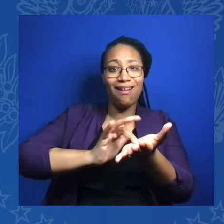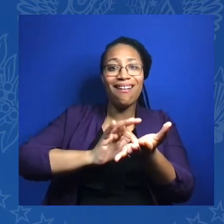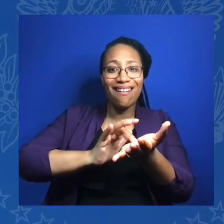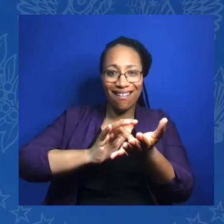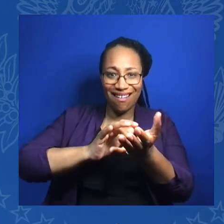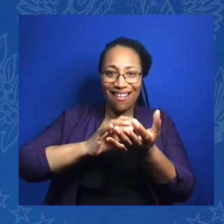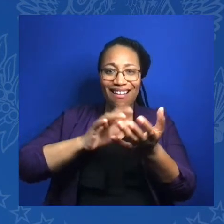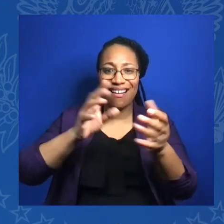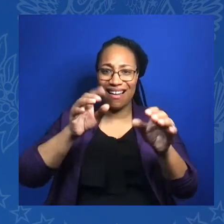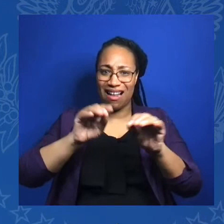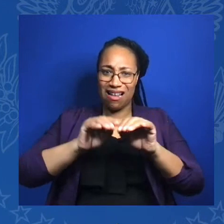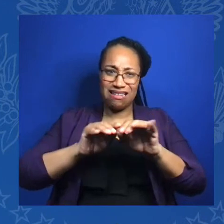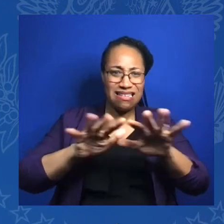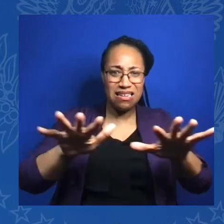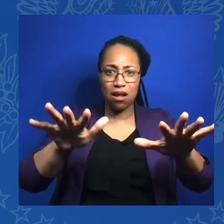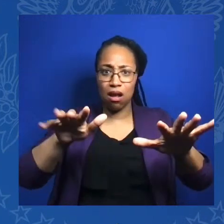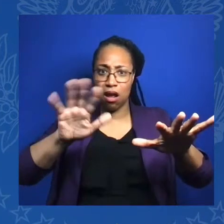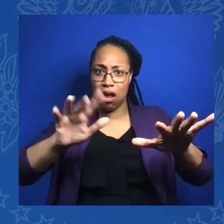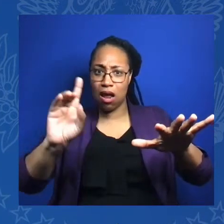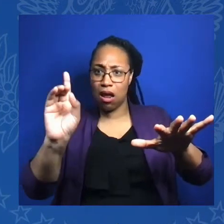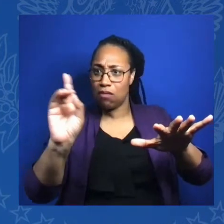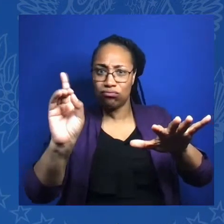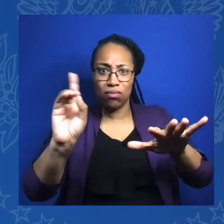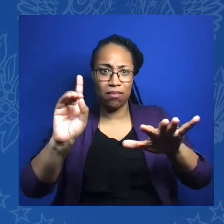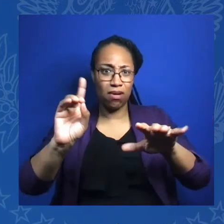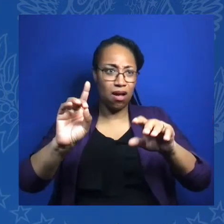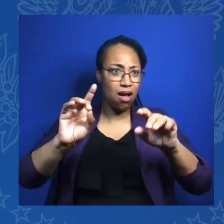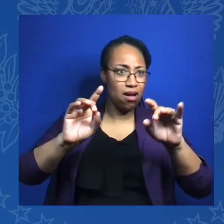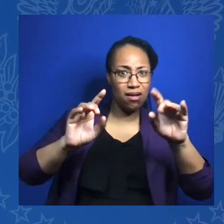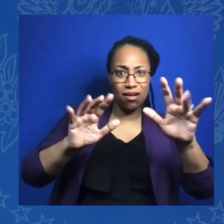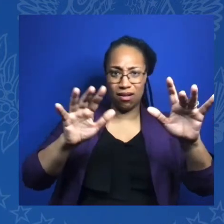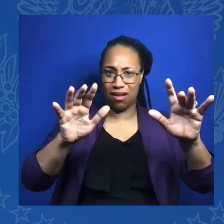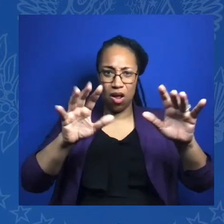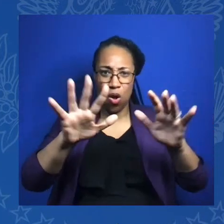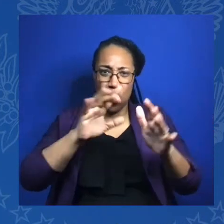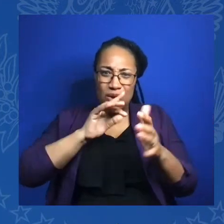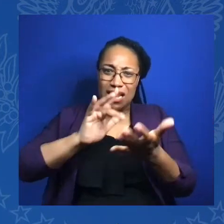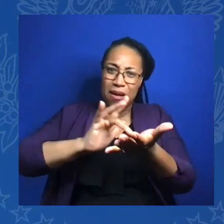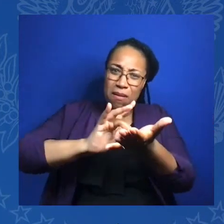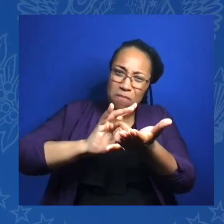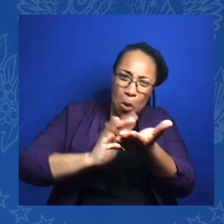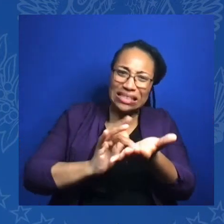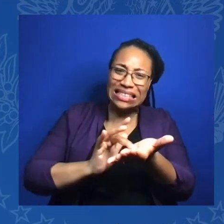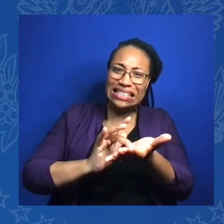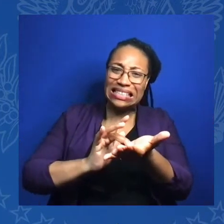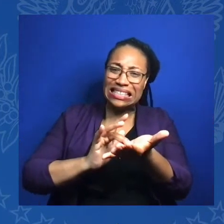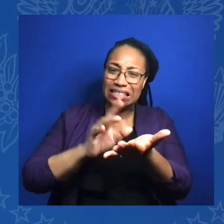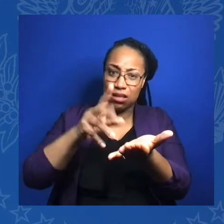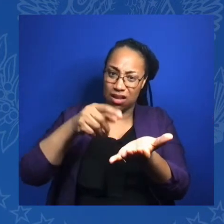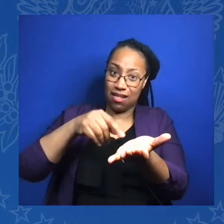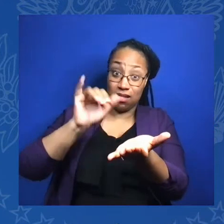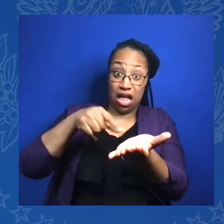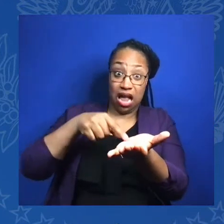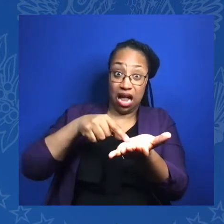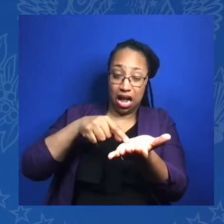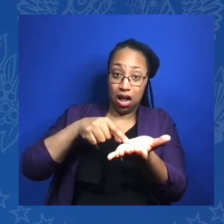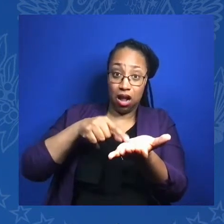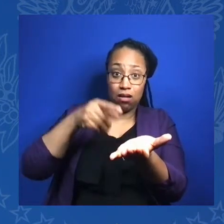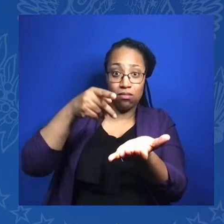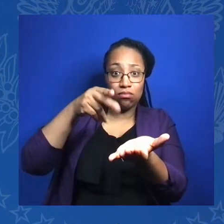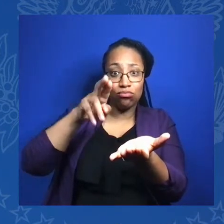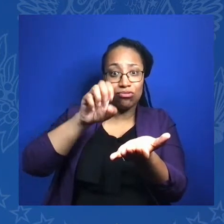The truth buried by lies, and lies living on as truth.